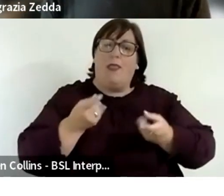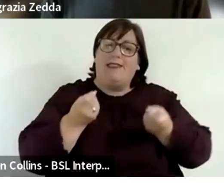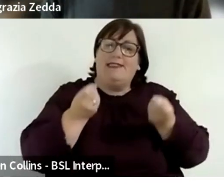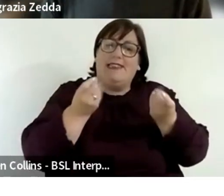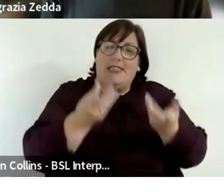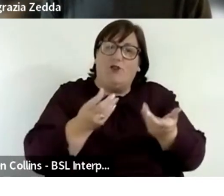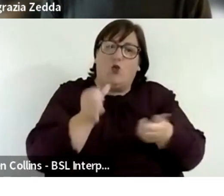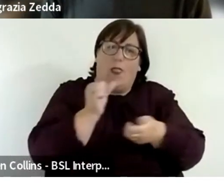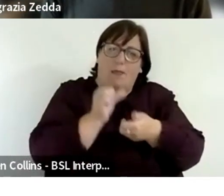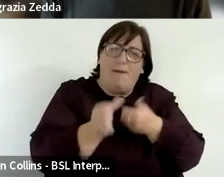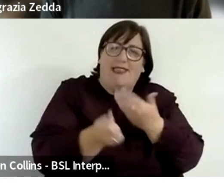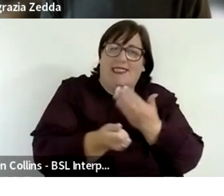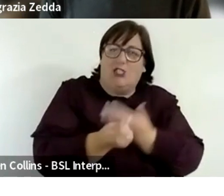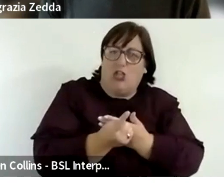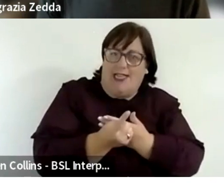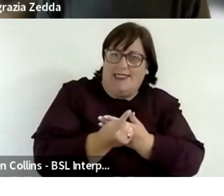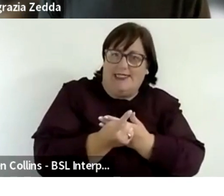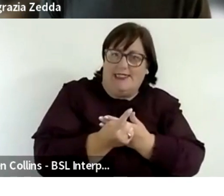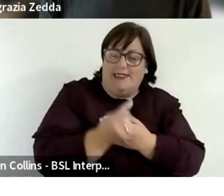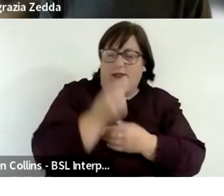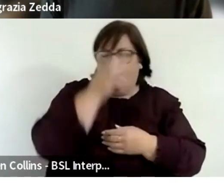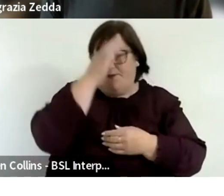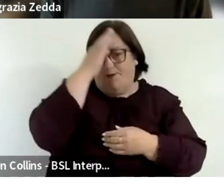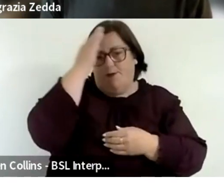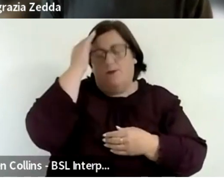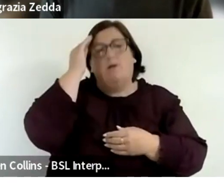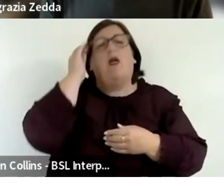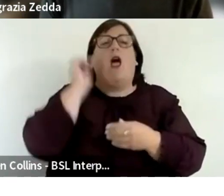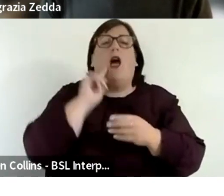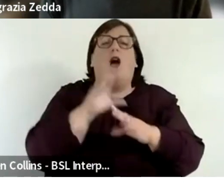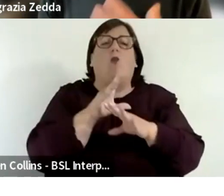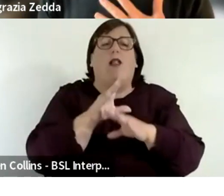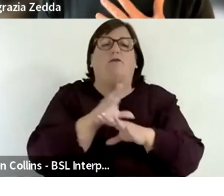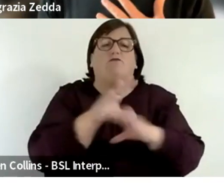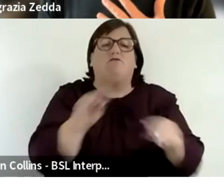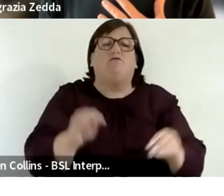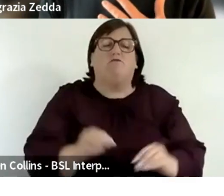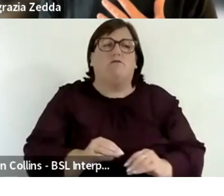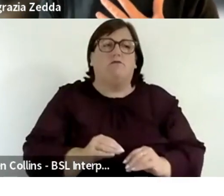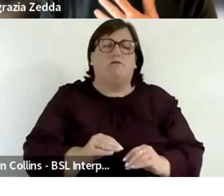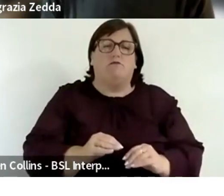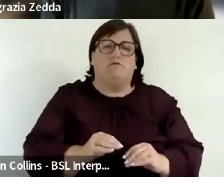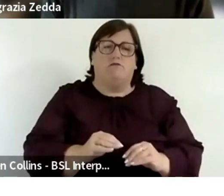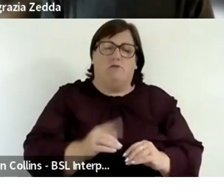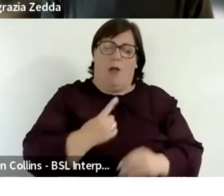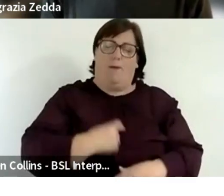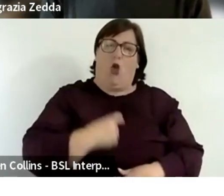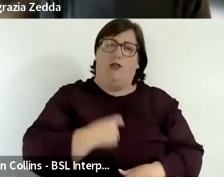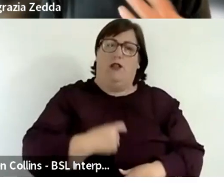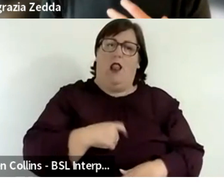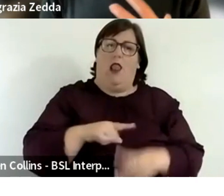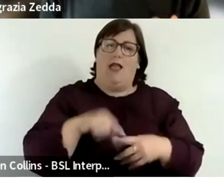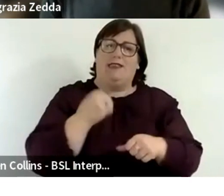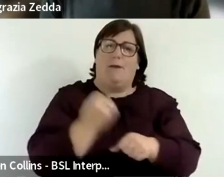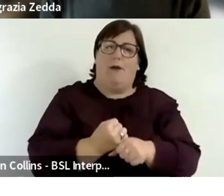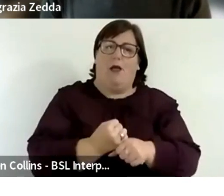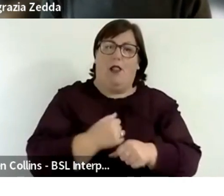I will give you a personal example, when I applied for my own role I was scored.